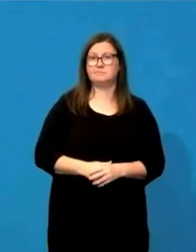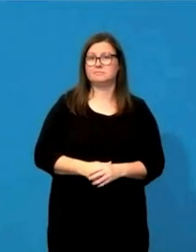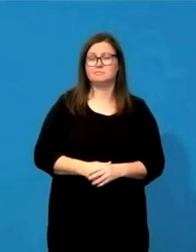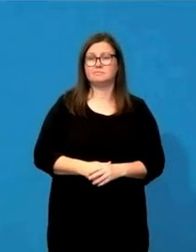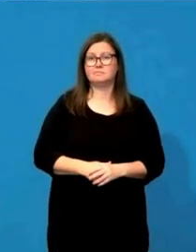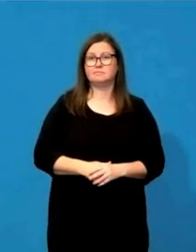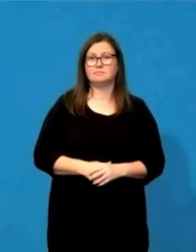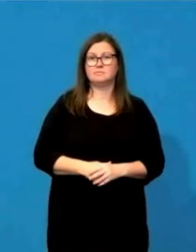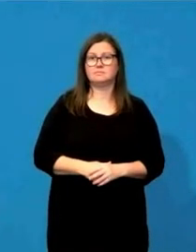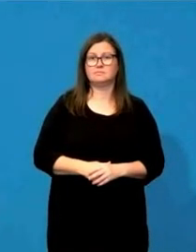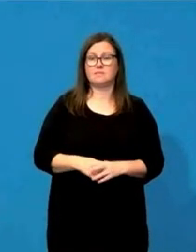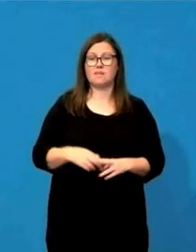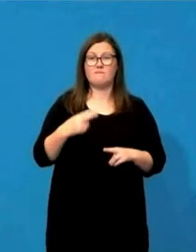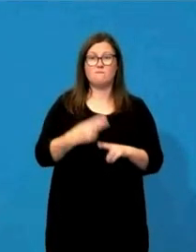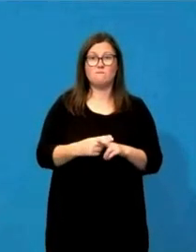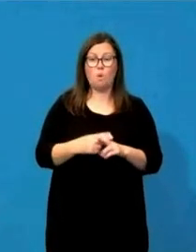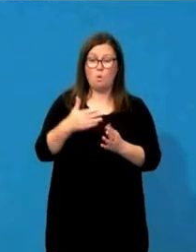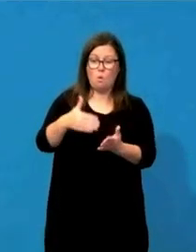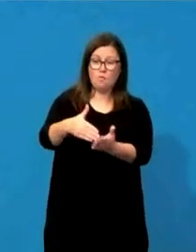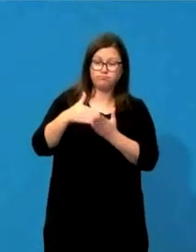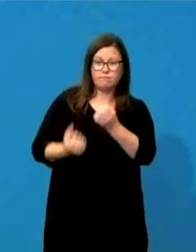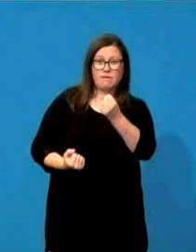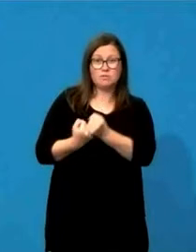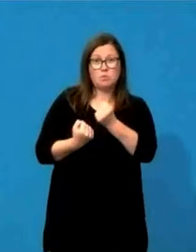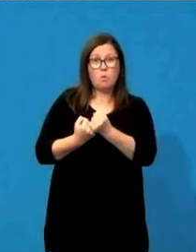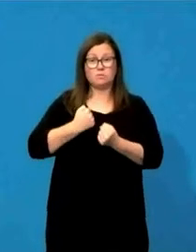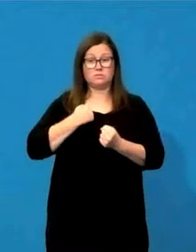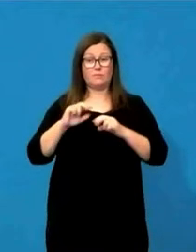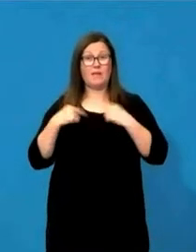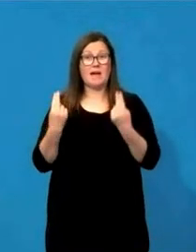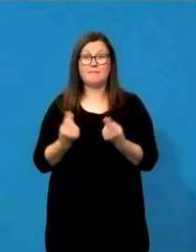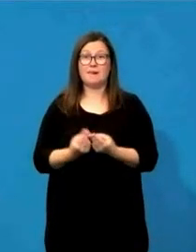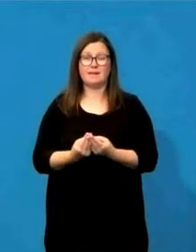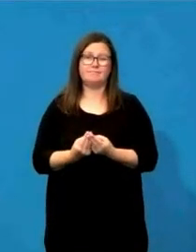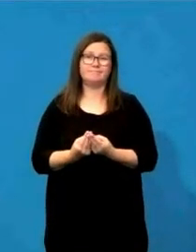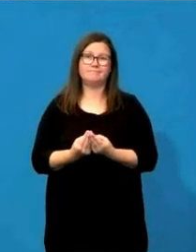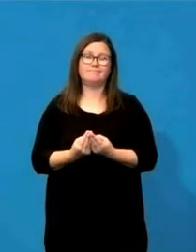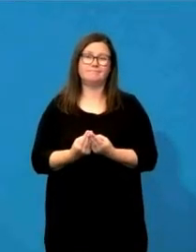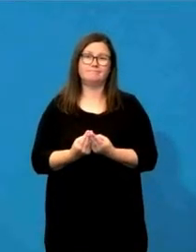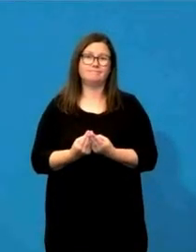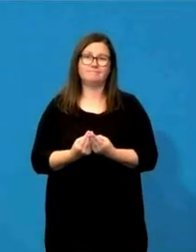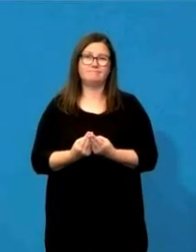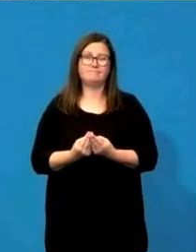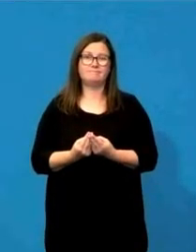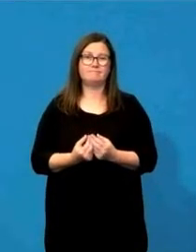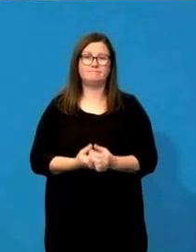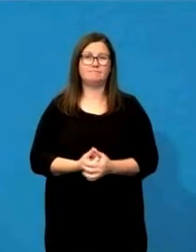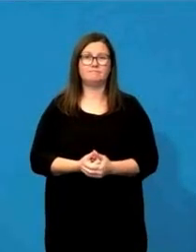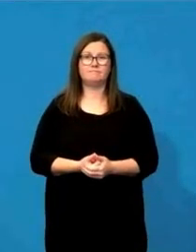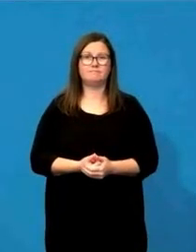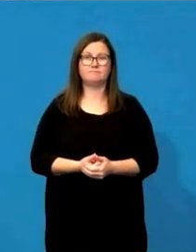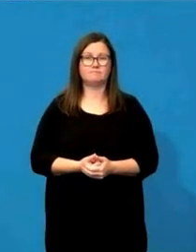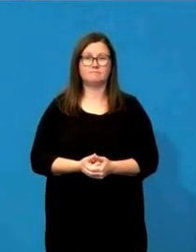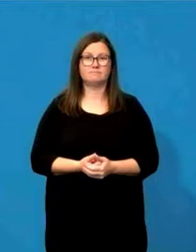supporting. So, family's always there for their loved ones,